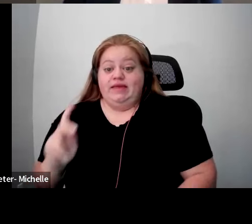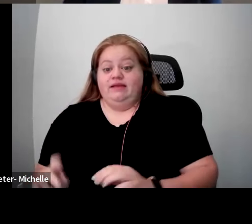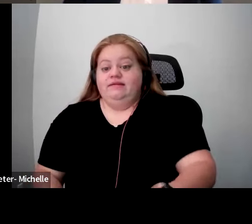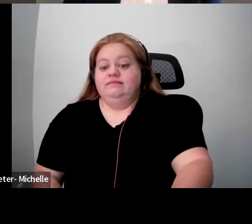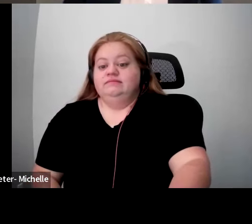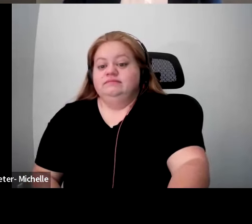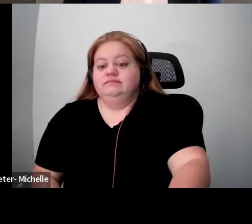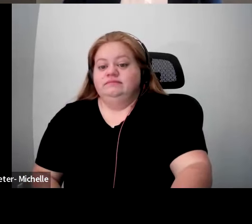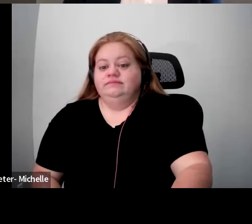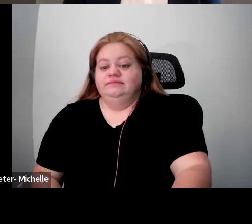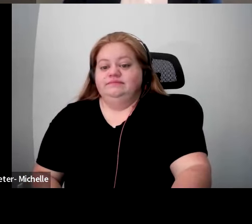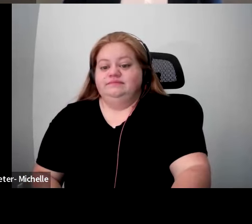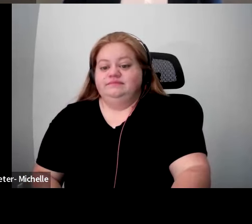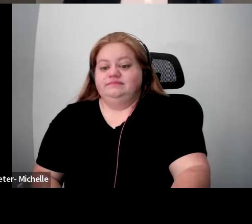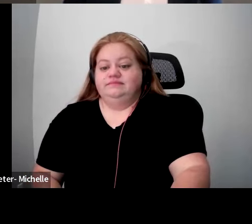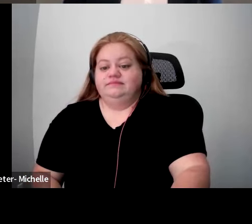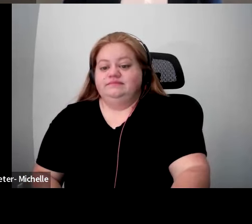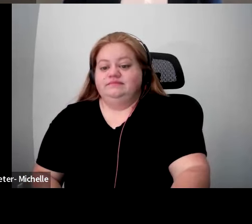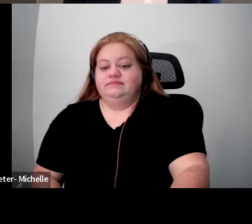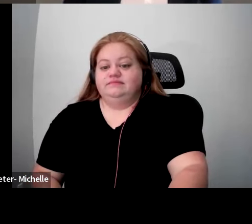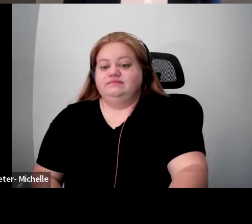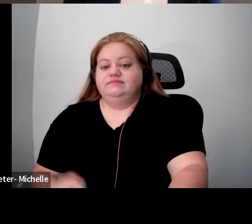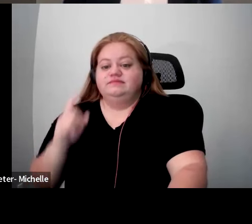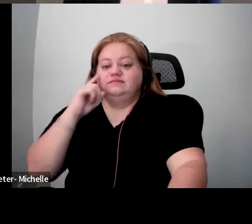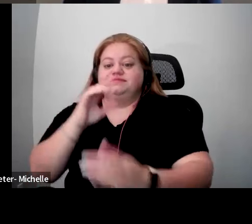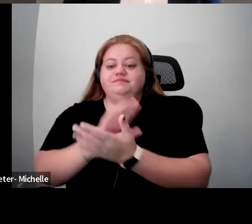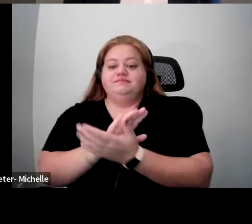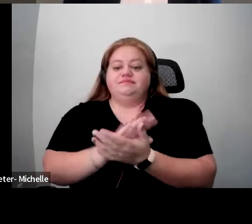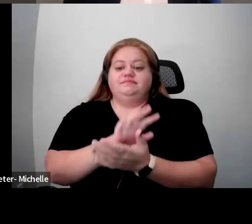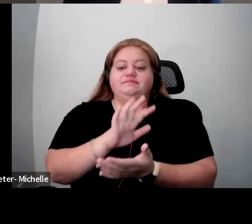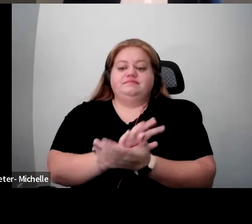And it asks, "For academic papers that don't have HTML